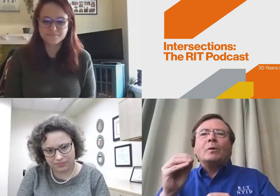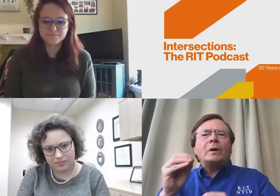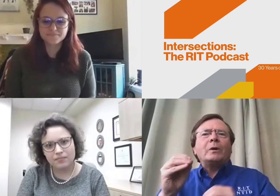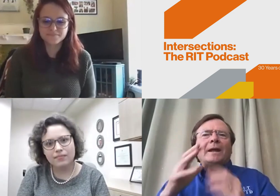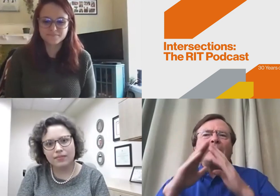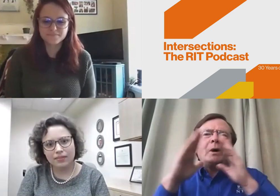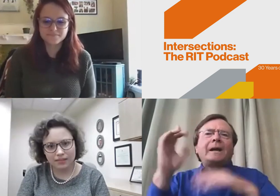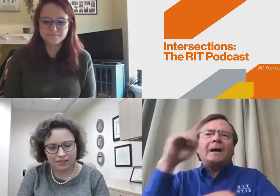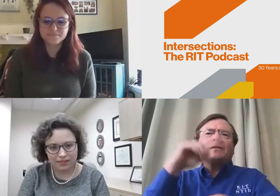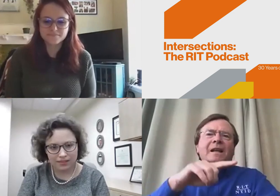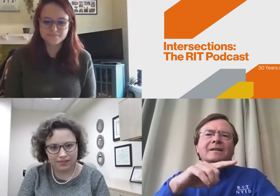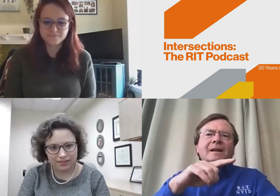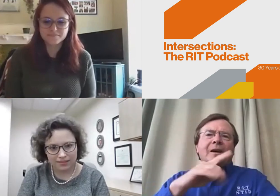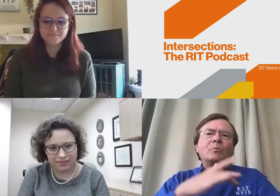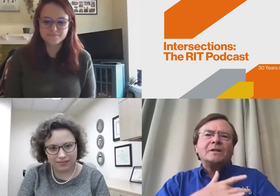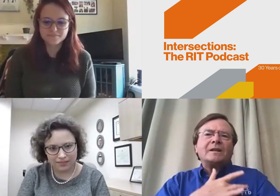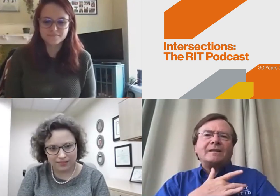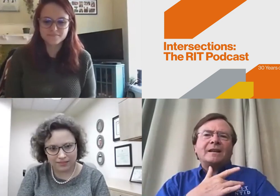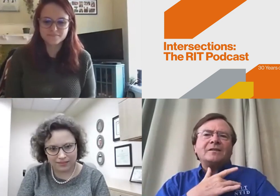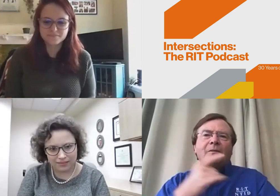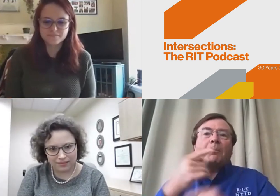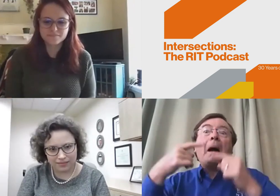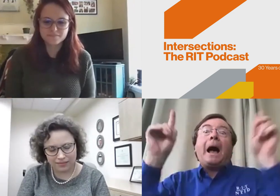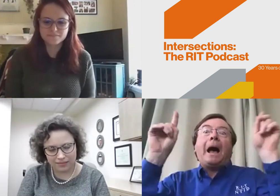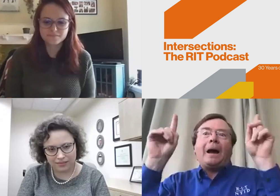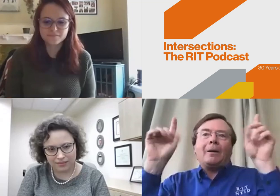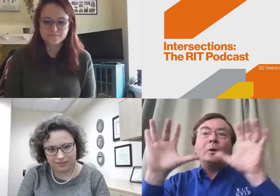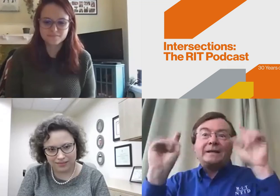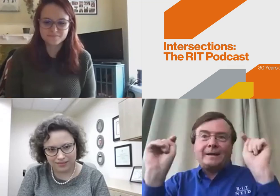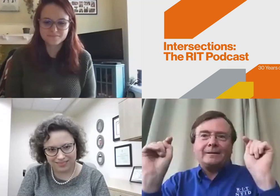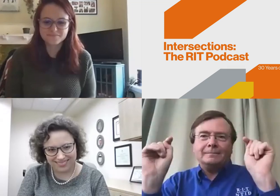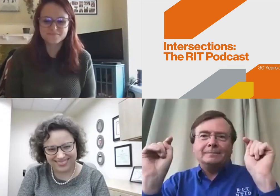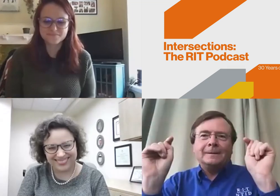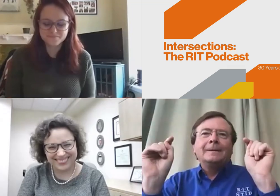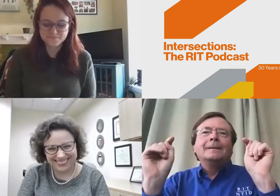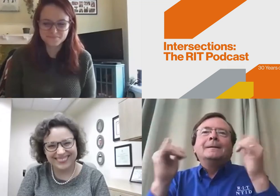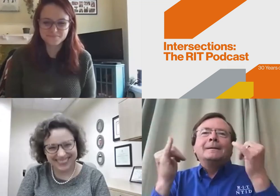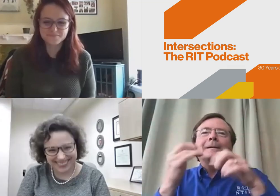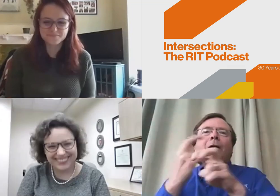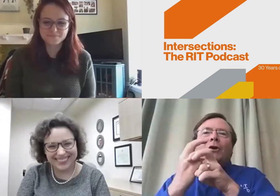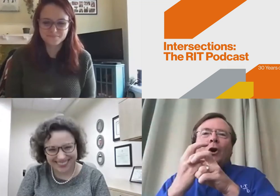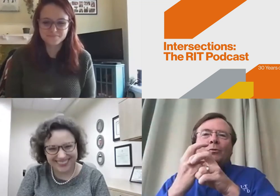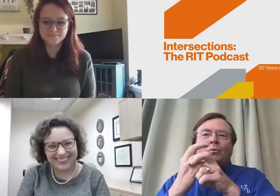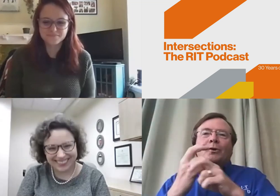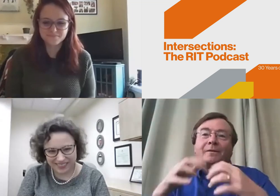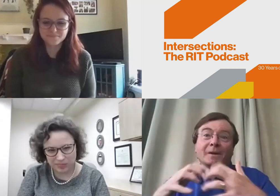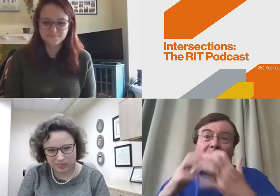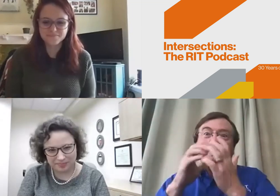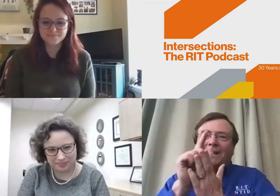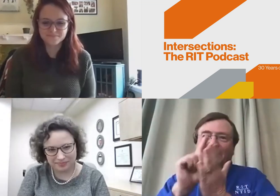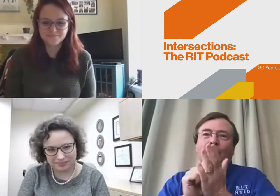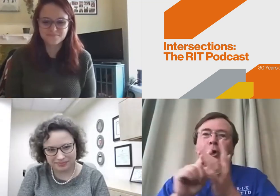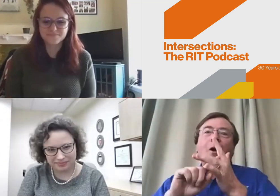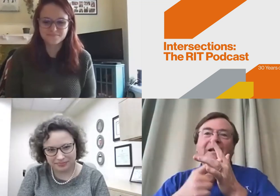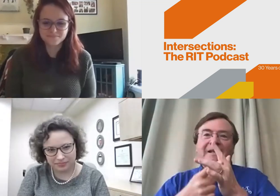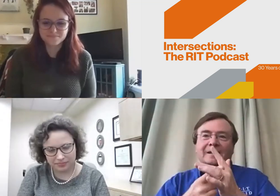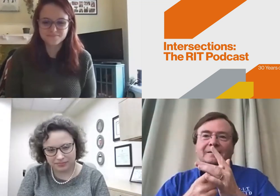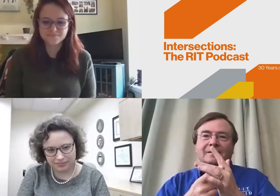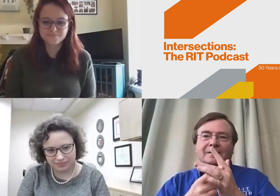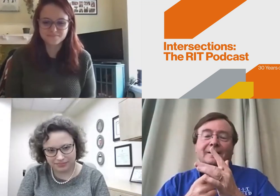When we were at the White House that day, it was a sense of, "We did it. Now the hard work of implementing the law begins."